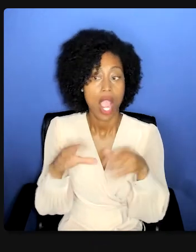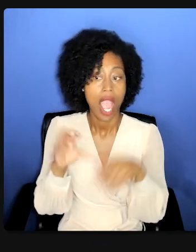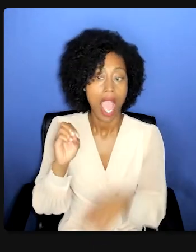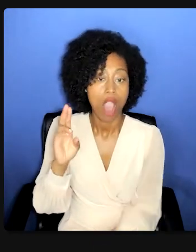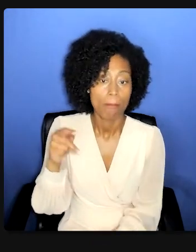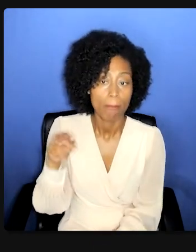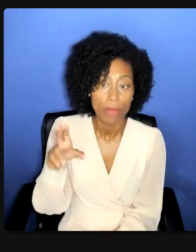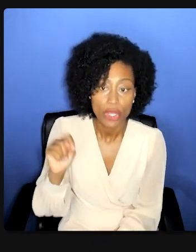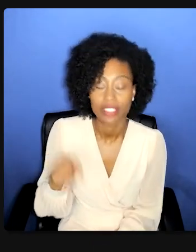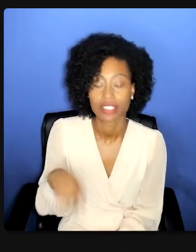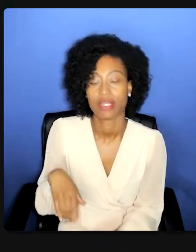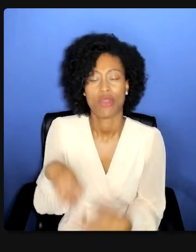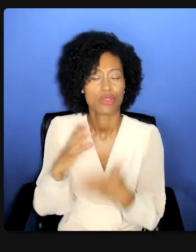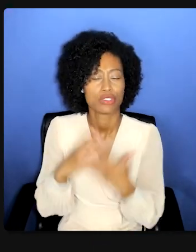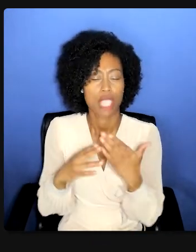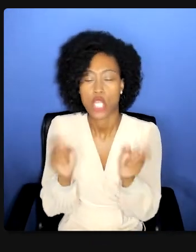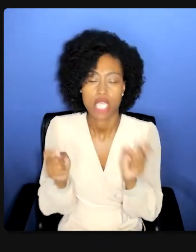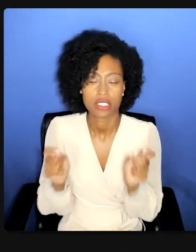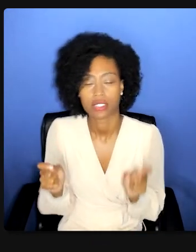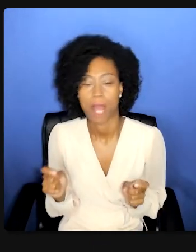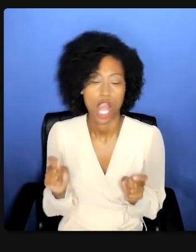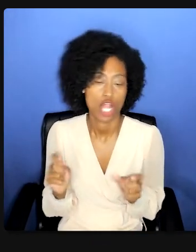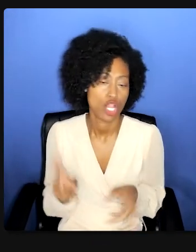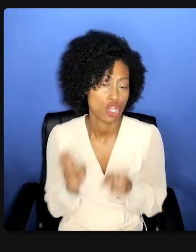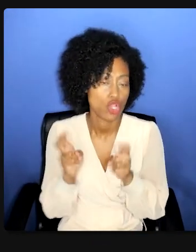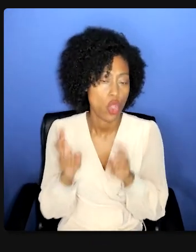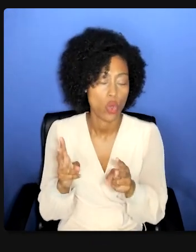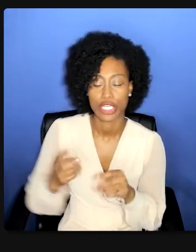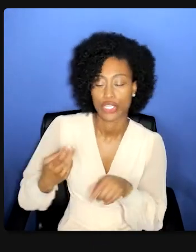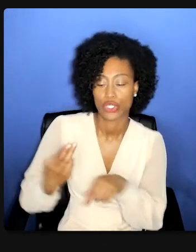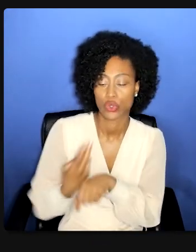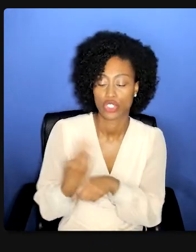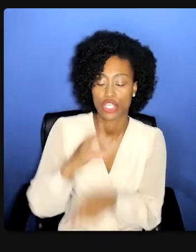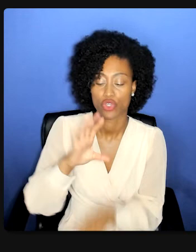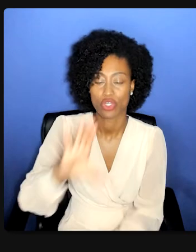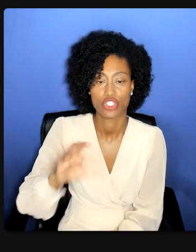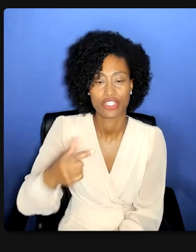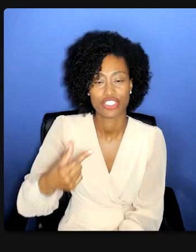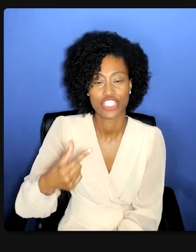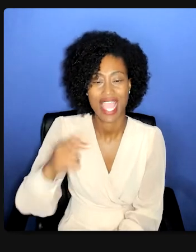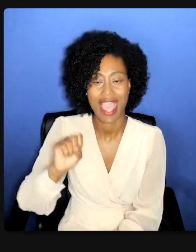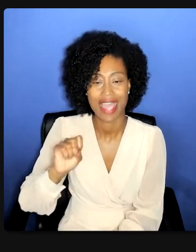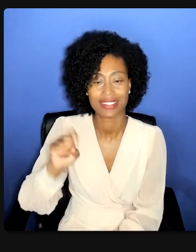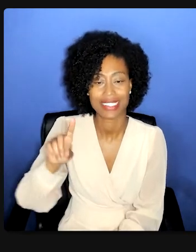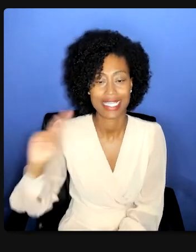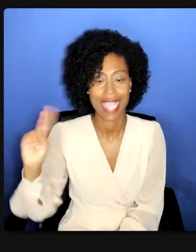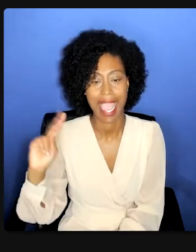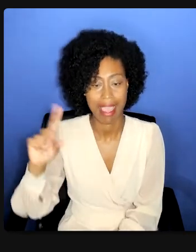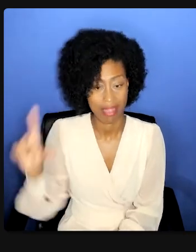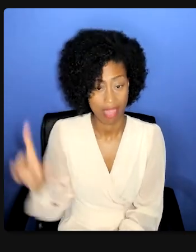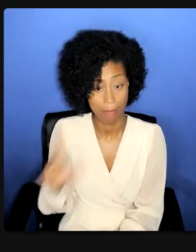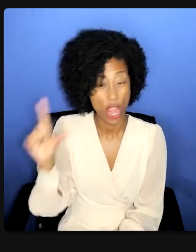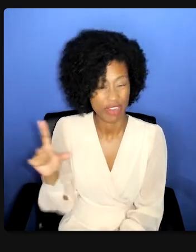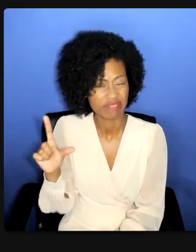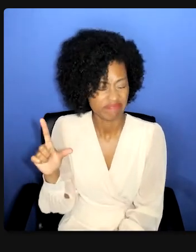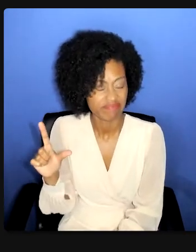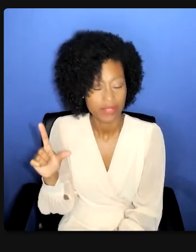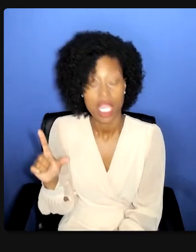or some custom logging using the GSDK ladder. So, at any point in time, you can access the logs